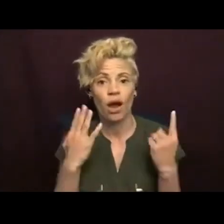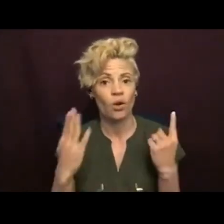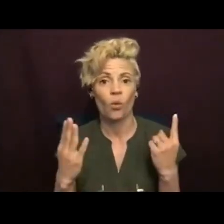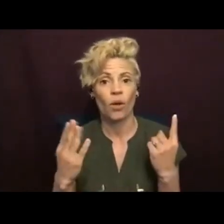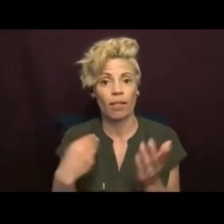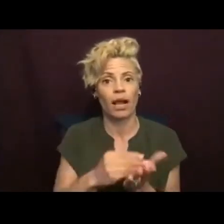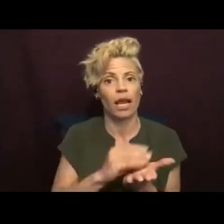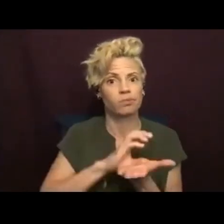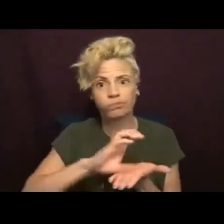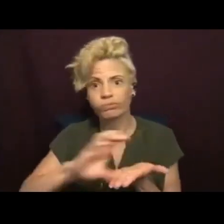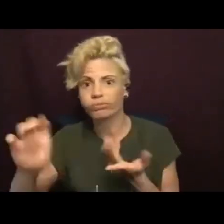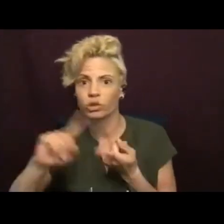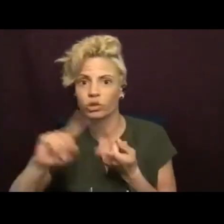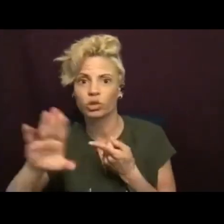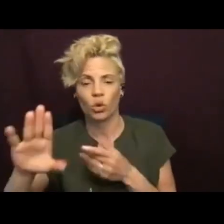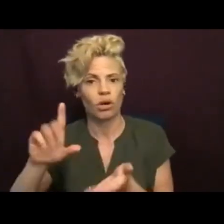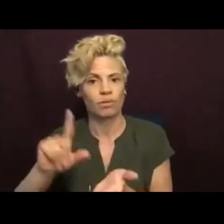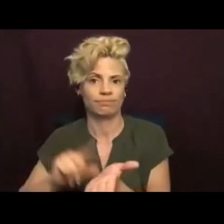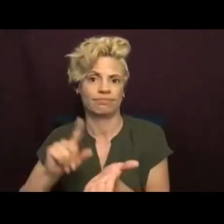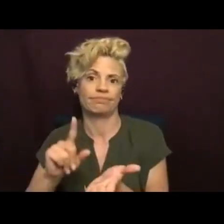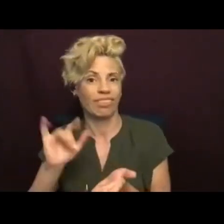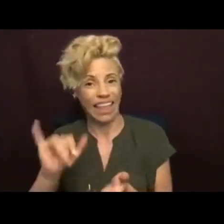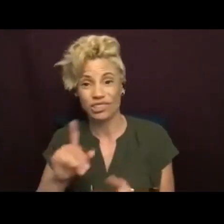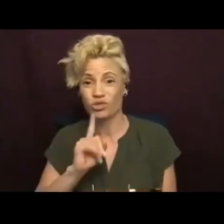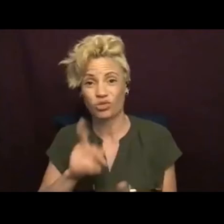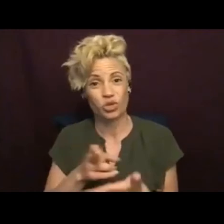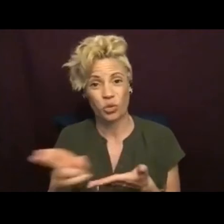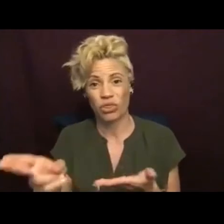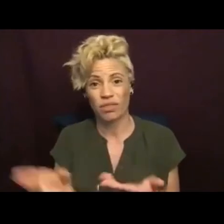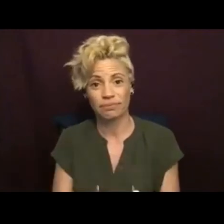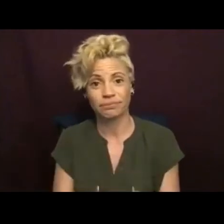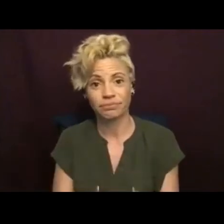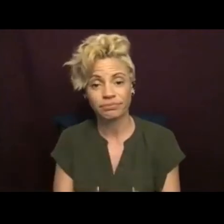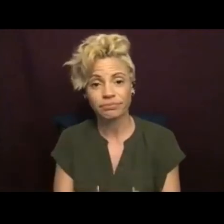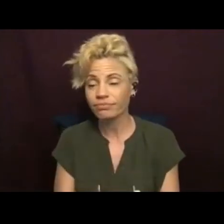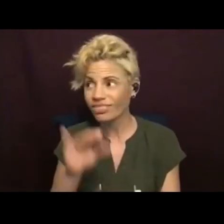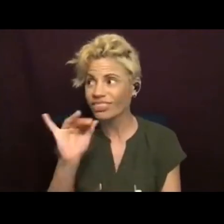that's the truth, and that's not acceptable.